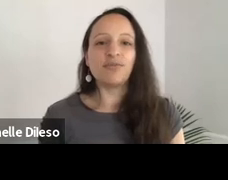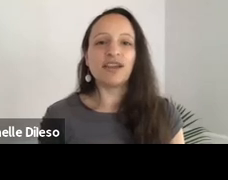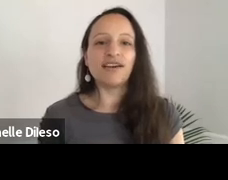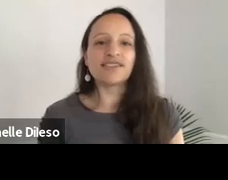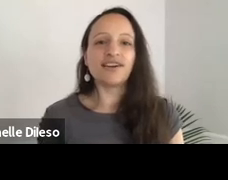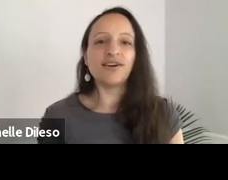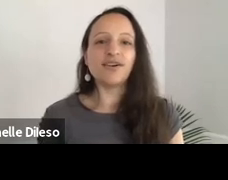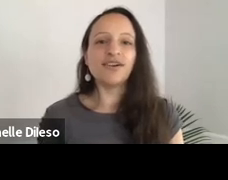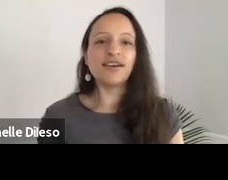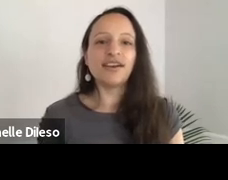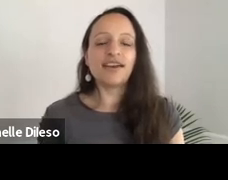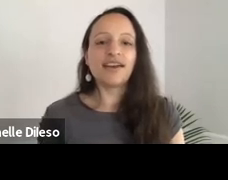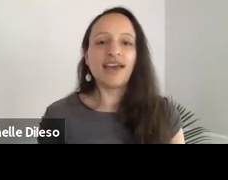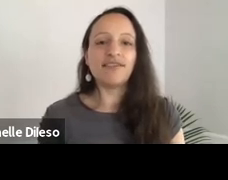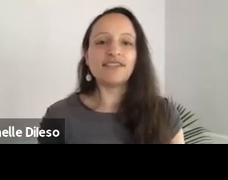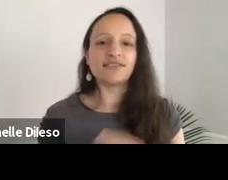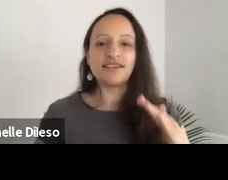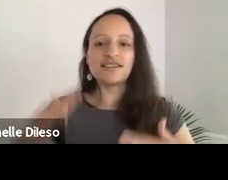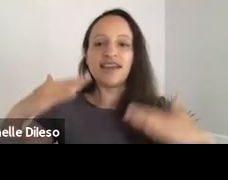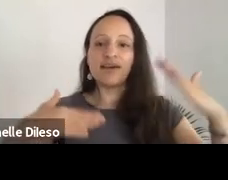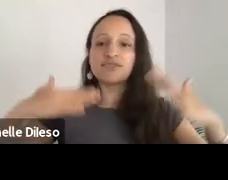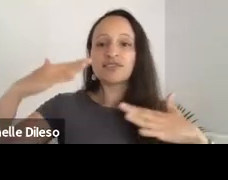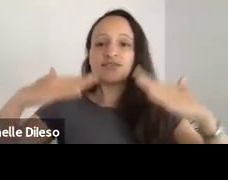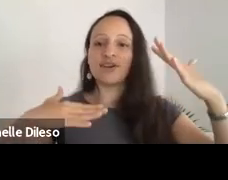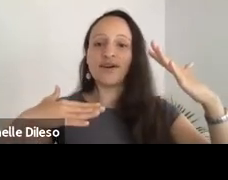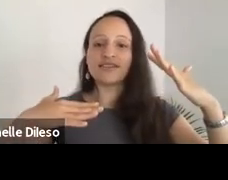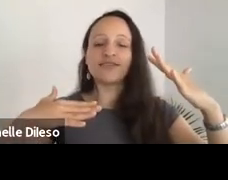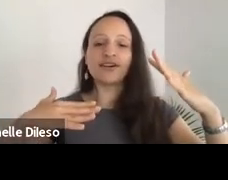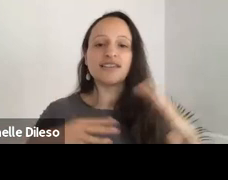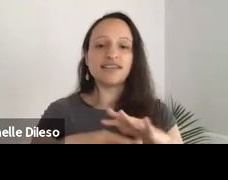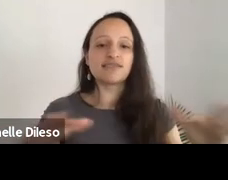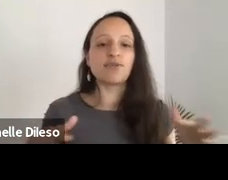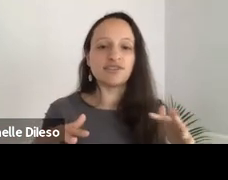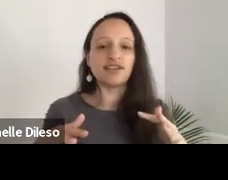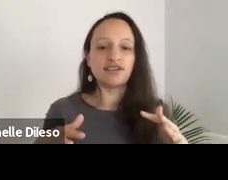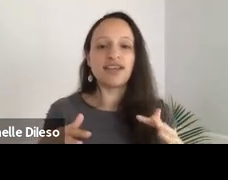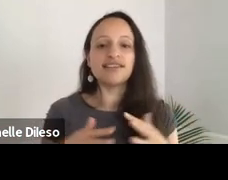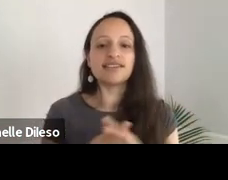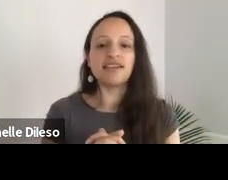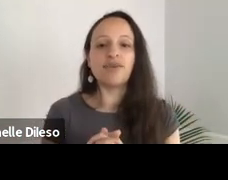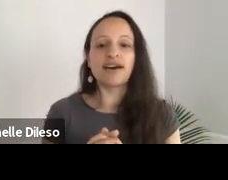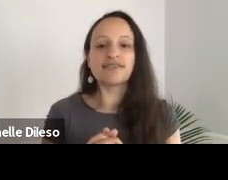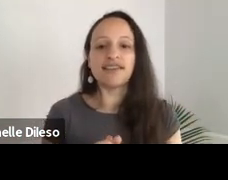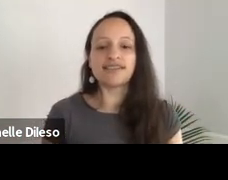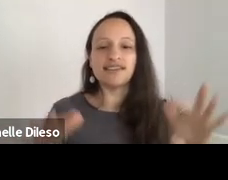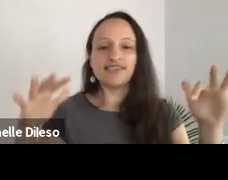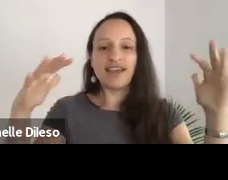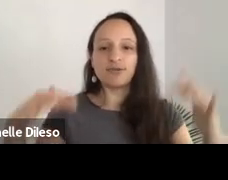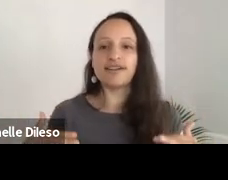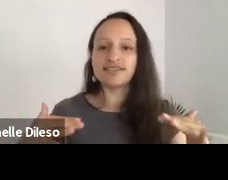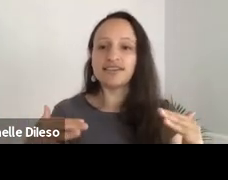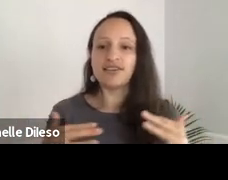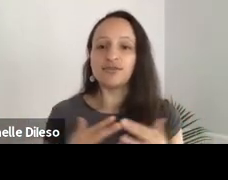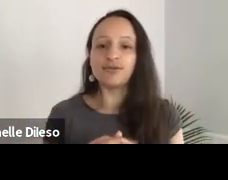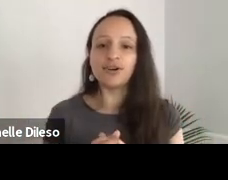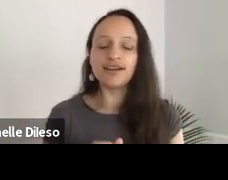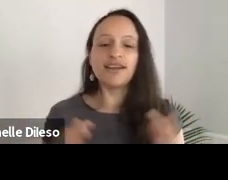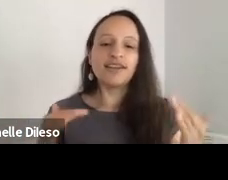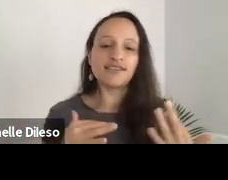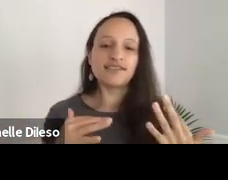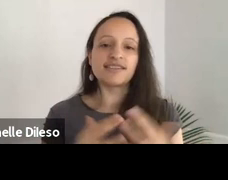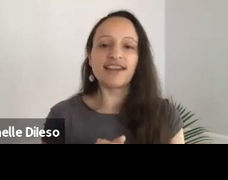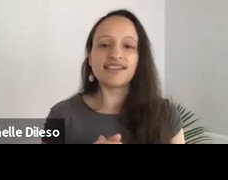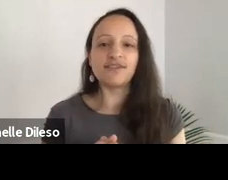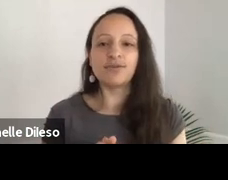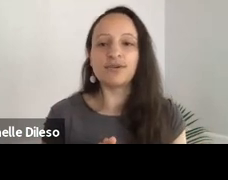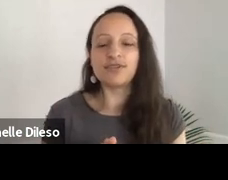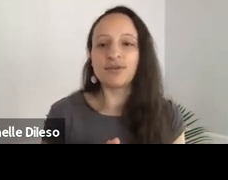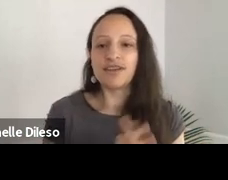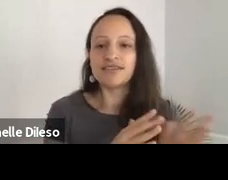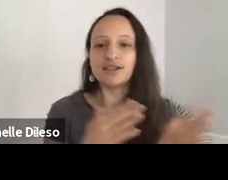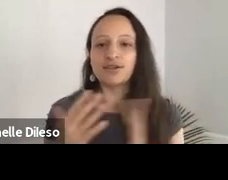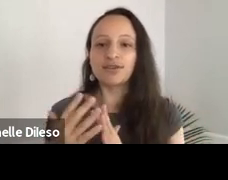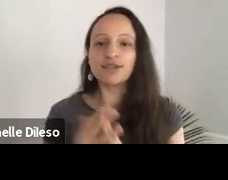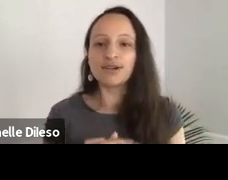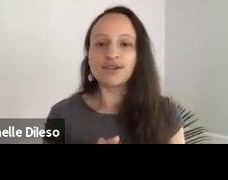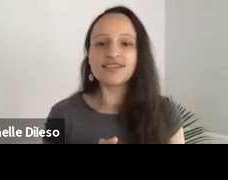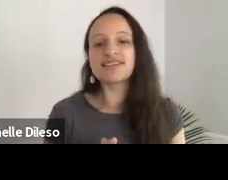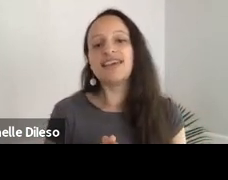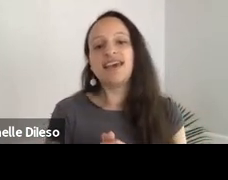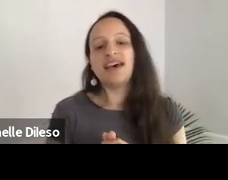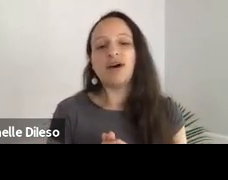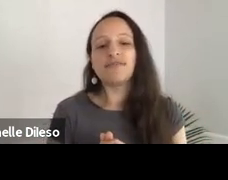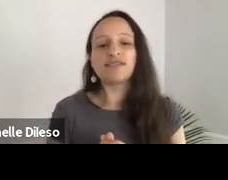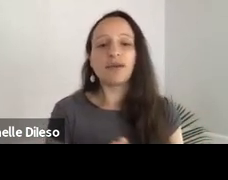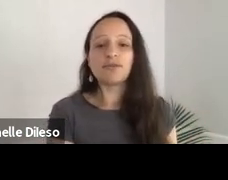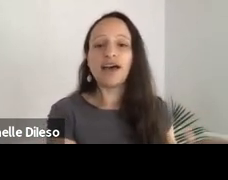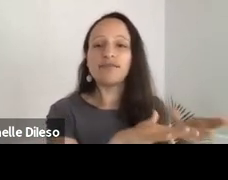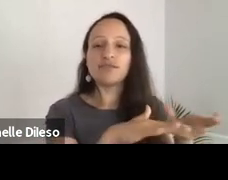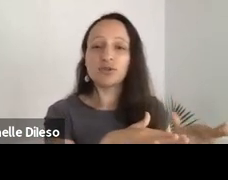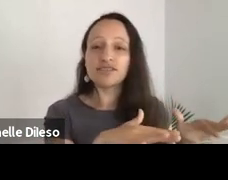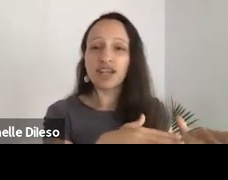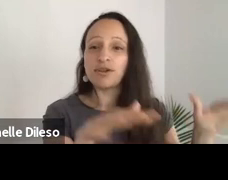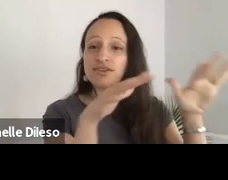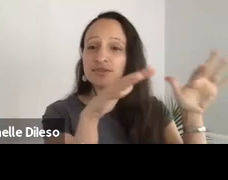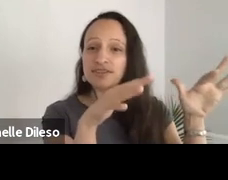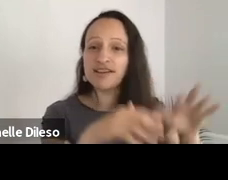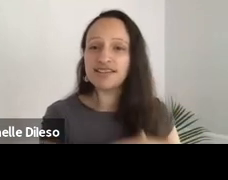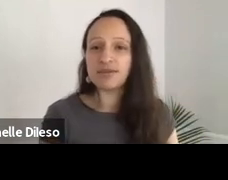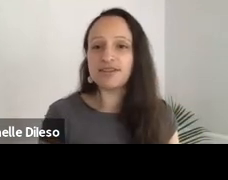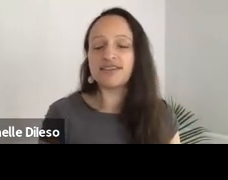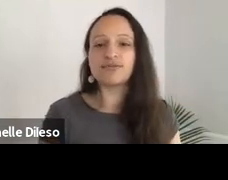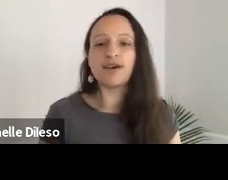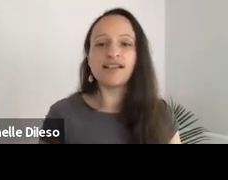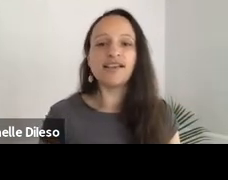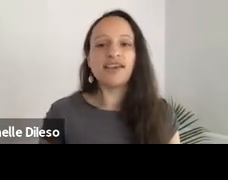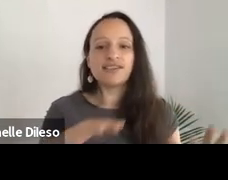We also have different setups. So as far as in this particular case the box fans and everyone is sitting on the floor. Since this is an activity we're doing with our zero to three year olds, oftentimes we'll have short tables or tall tables as well.